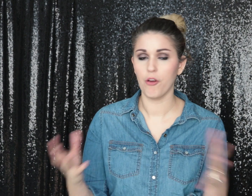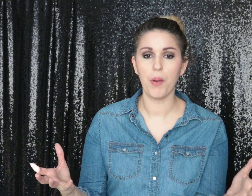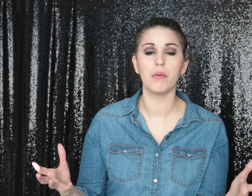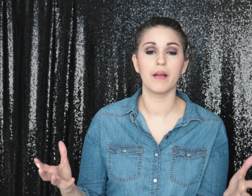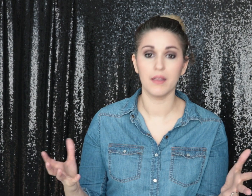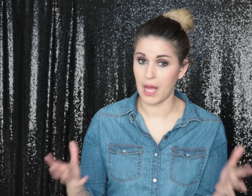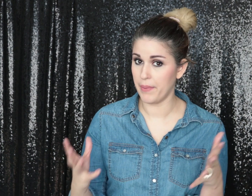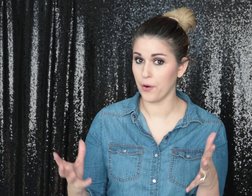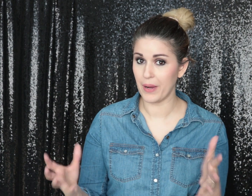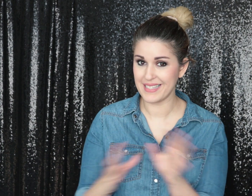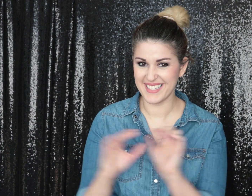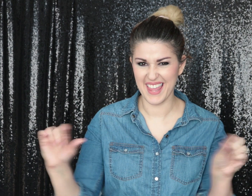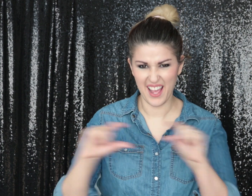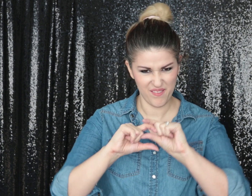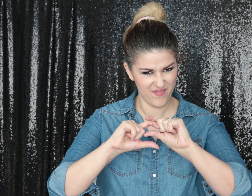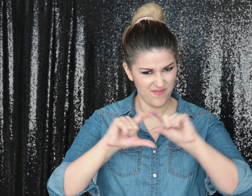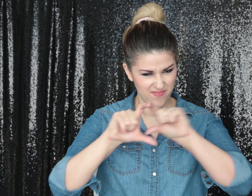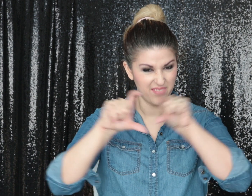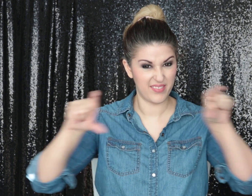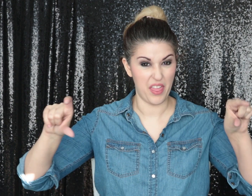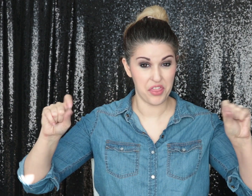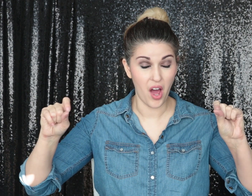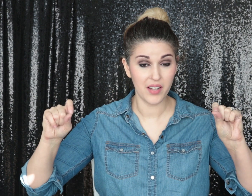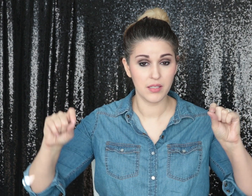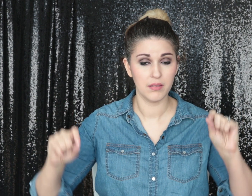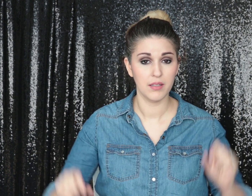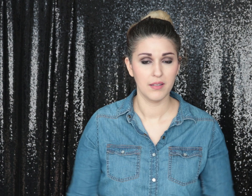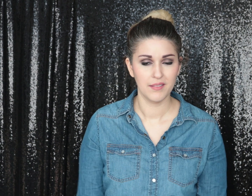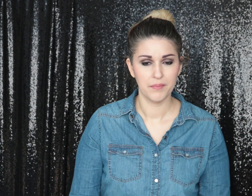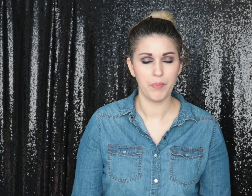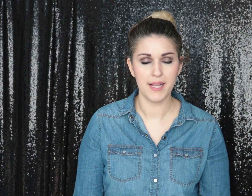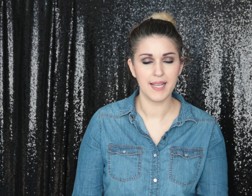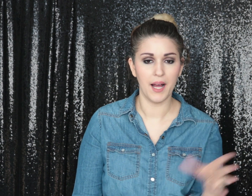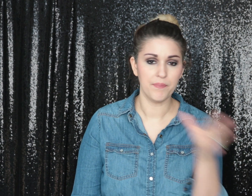There are probably a lot better ways to say that that thought, but um,